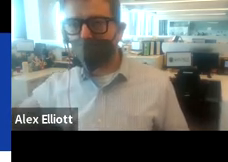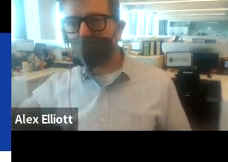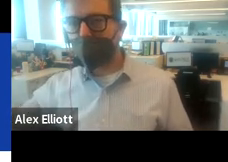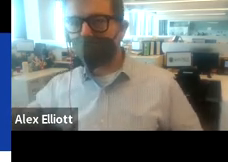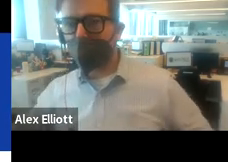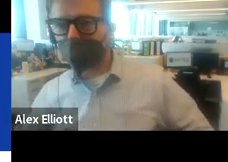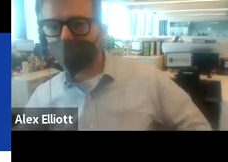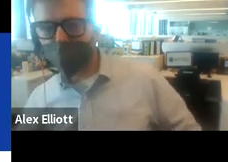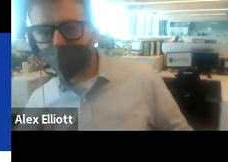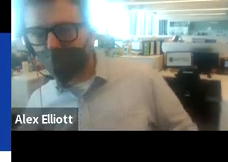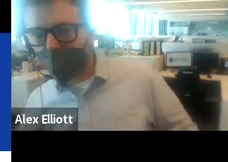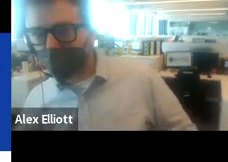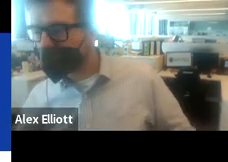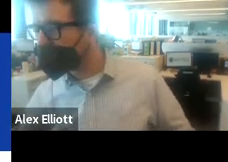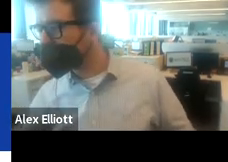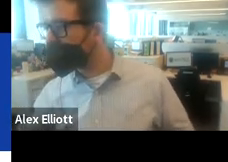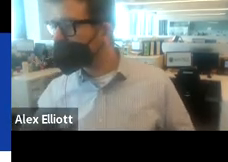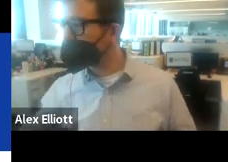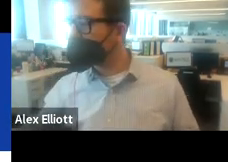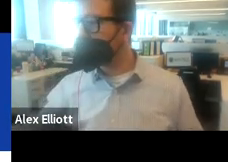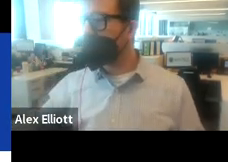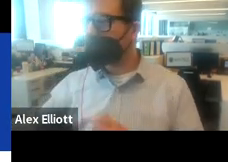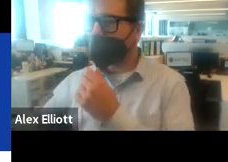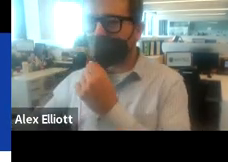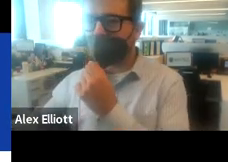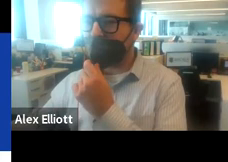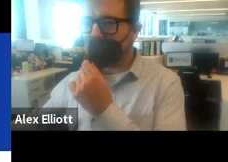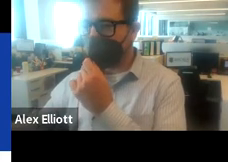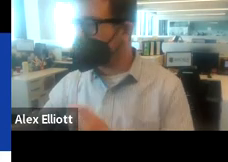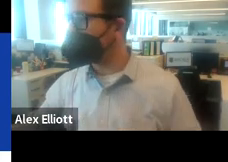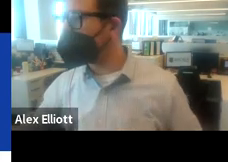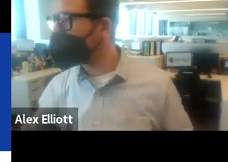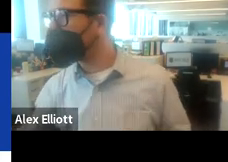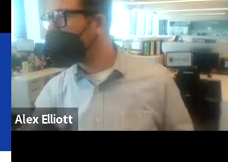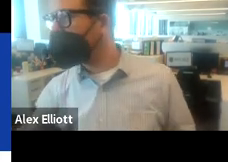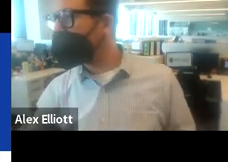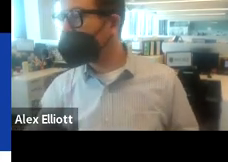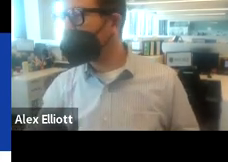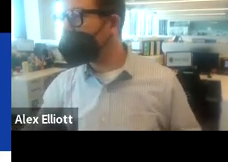web content accessibility guidelines coming out in April. So that's kind of the floor and